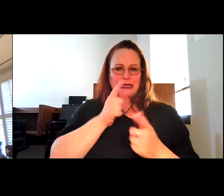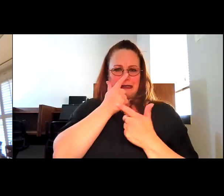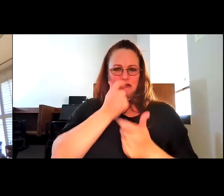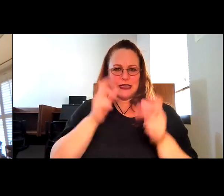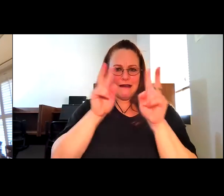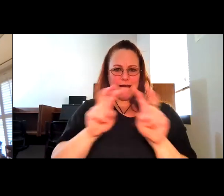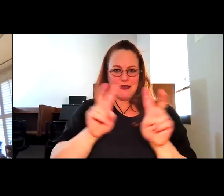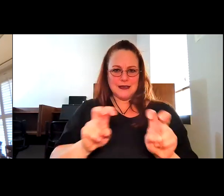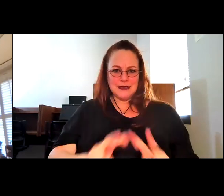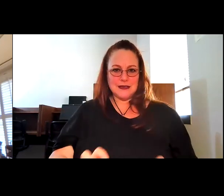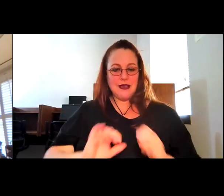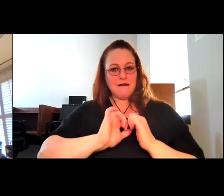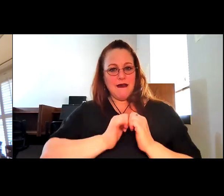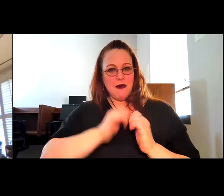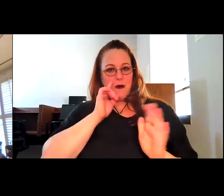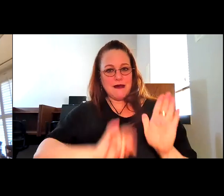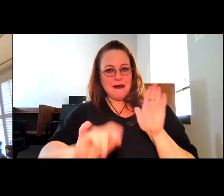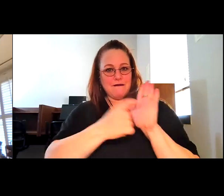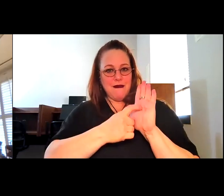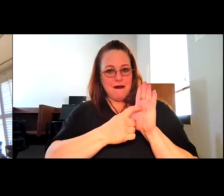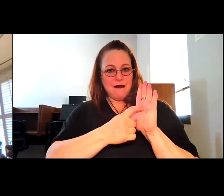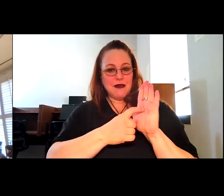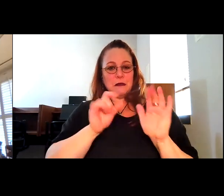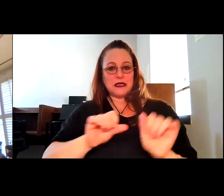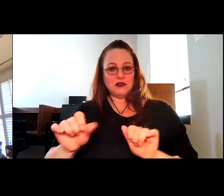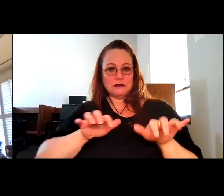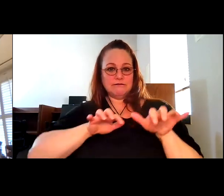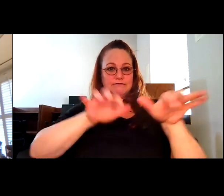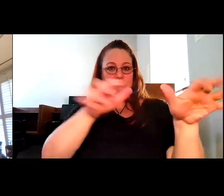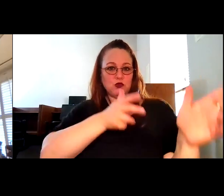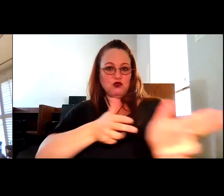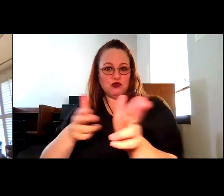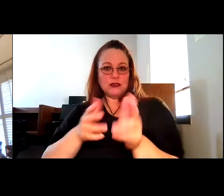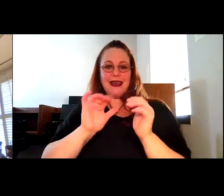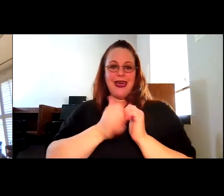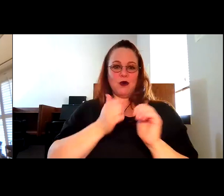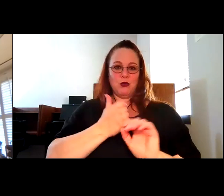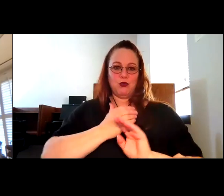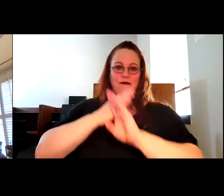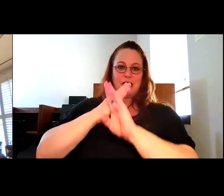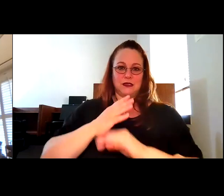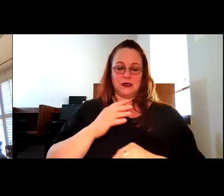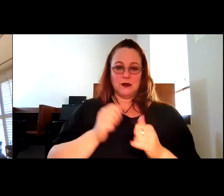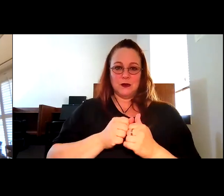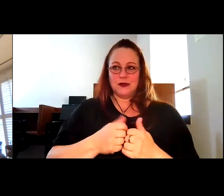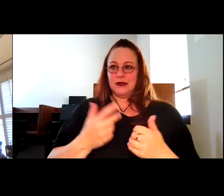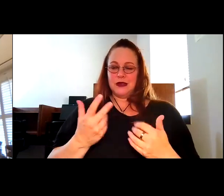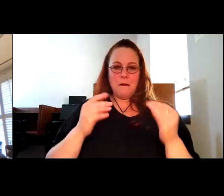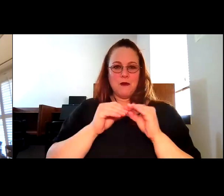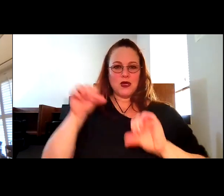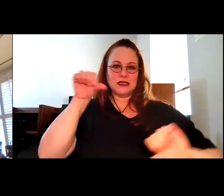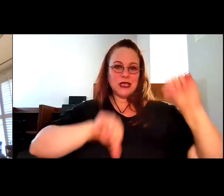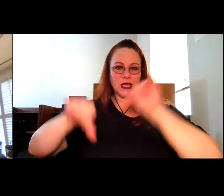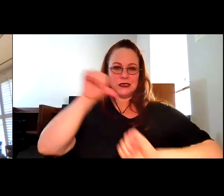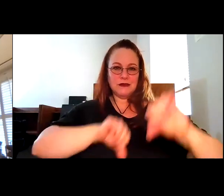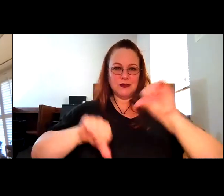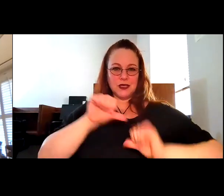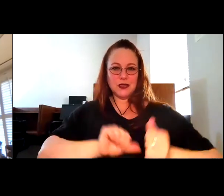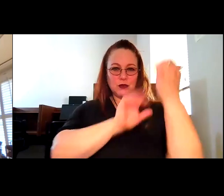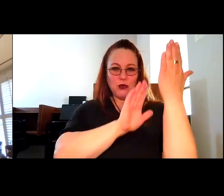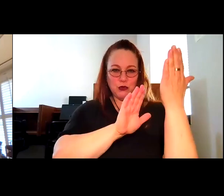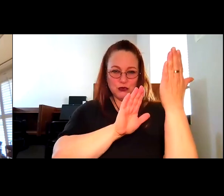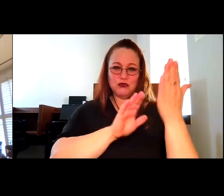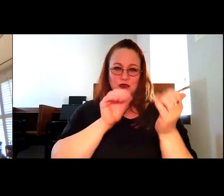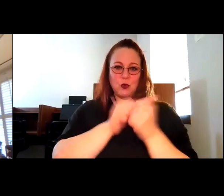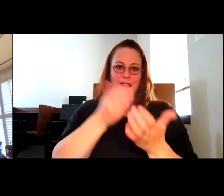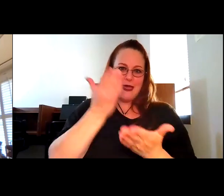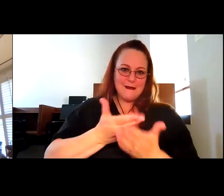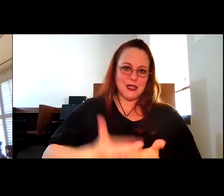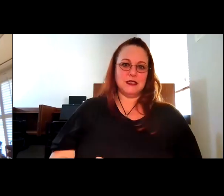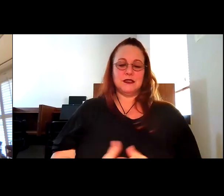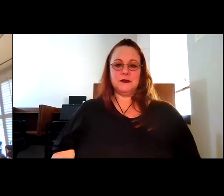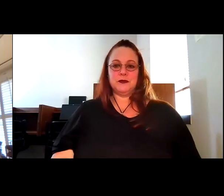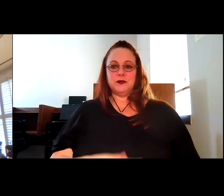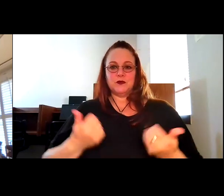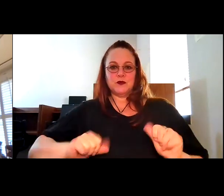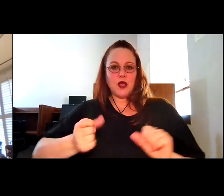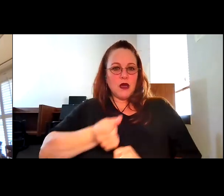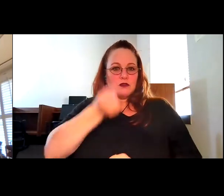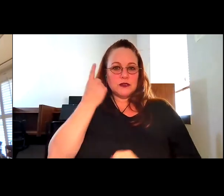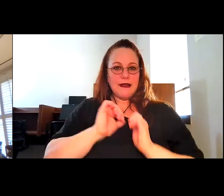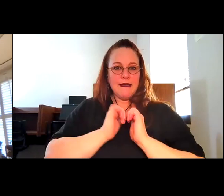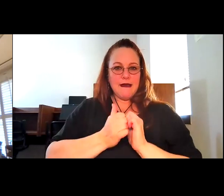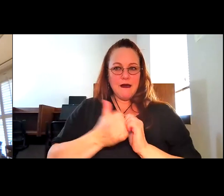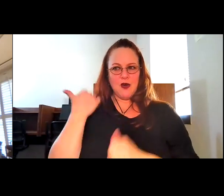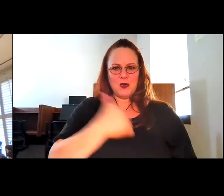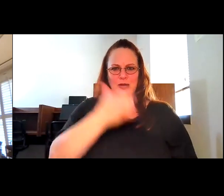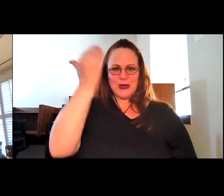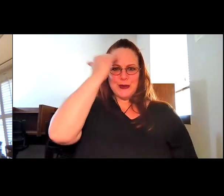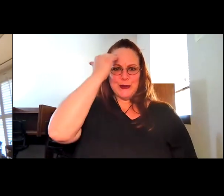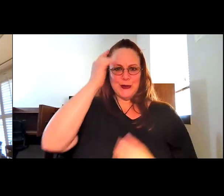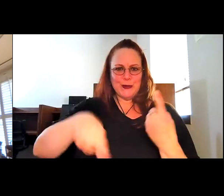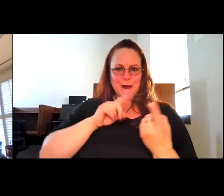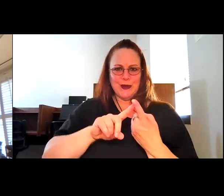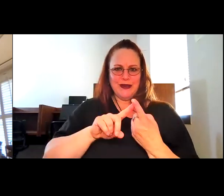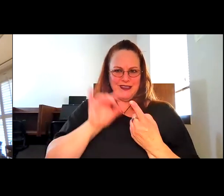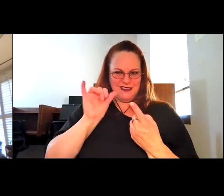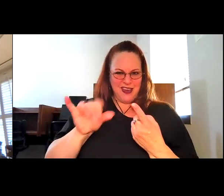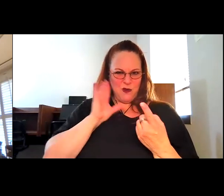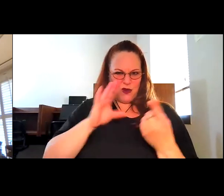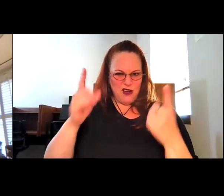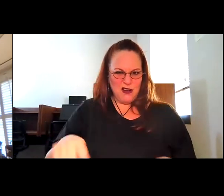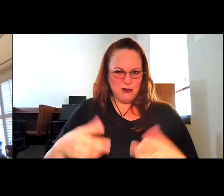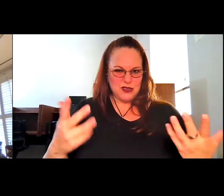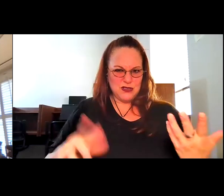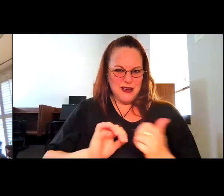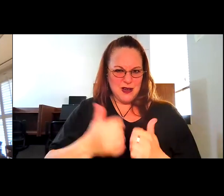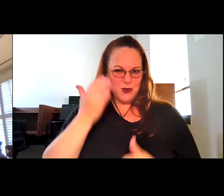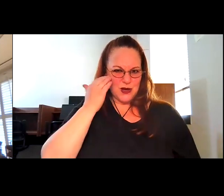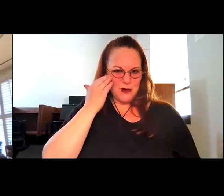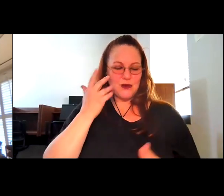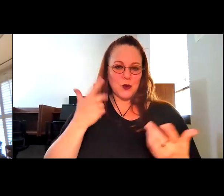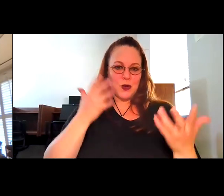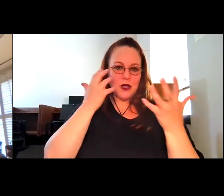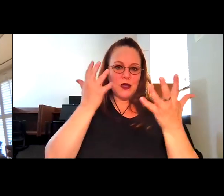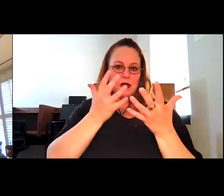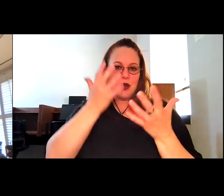Robyn Thomas: how to identify potential mass shooters, and how to prevent mass shootings uh with a more sort of scientific and evidence based approach to understanding how we can know um when those kinds of shootings are more likely to happen, and we do know a lot more now than we used to.